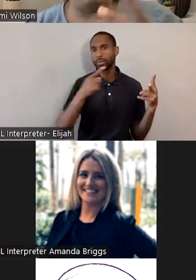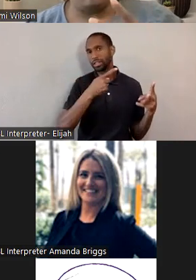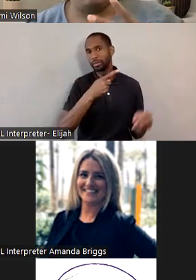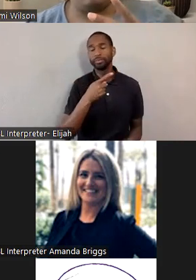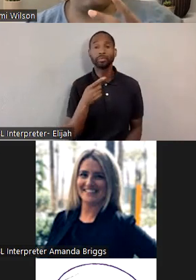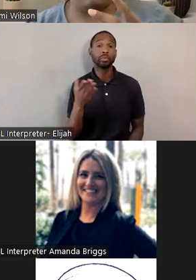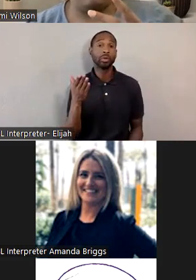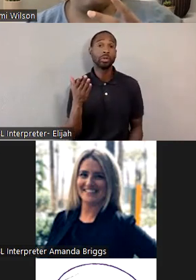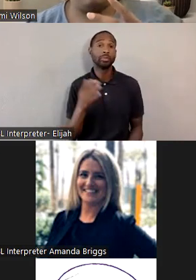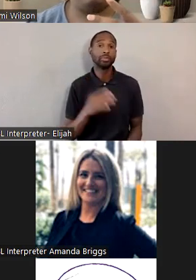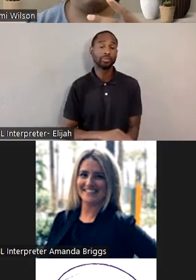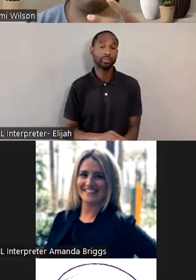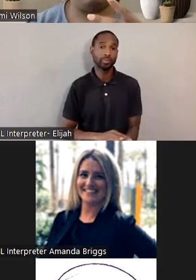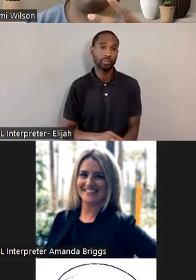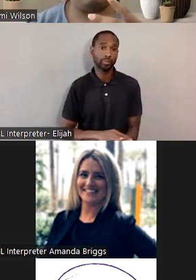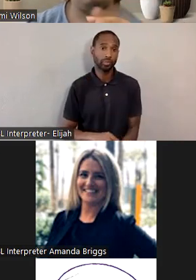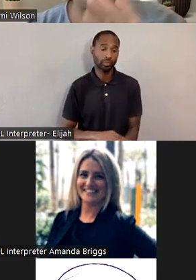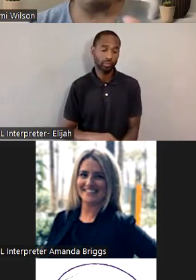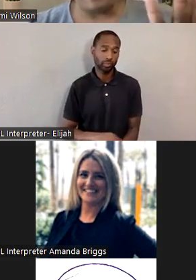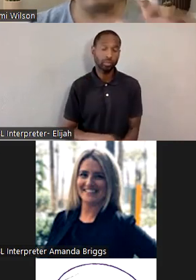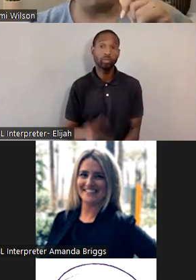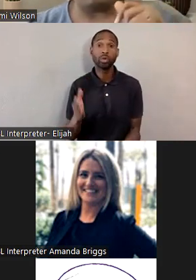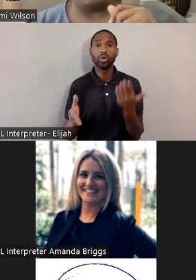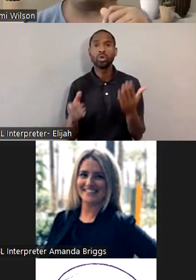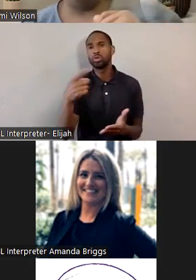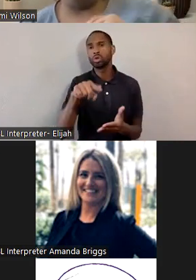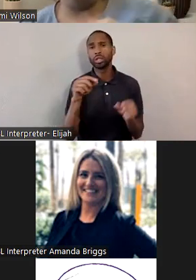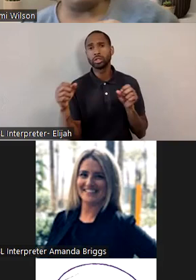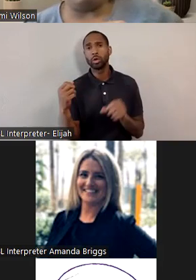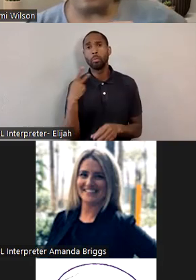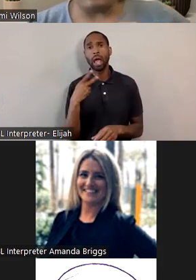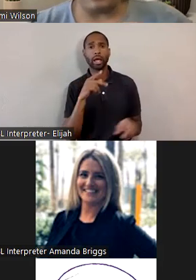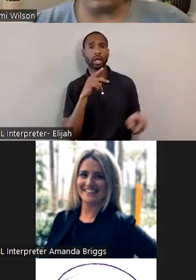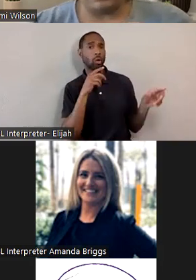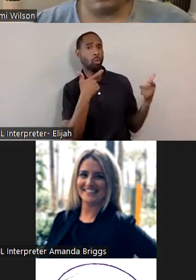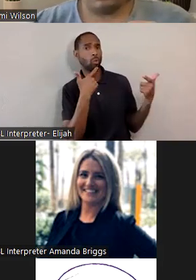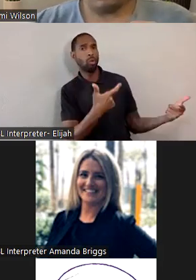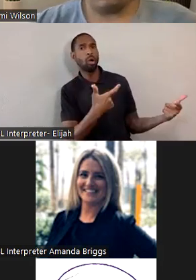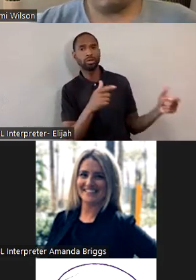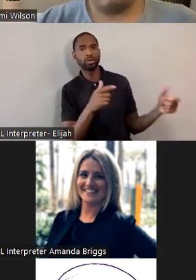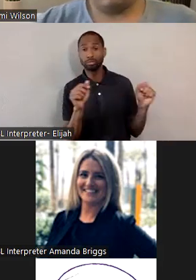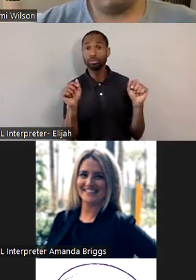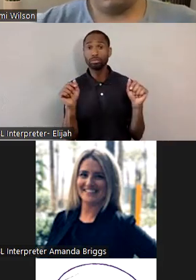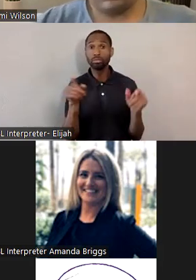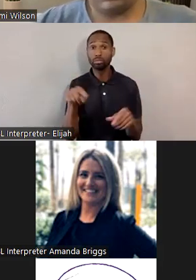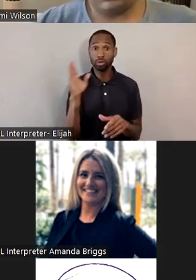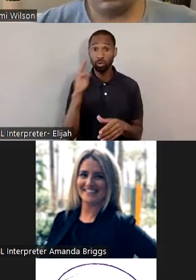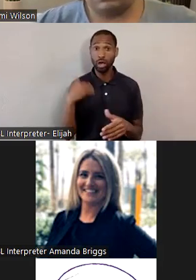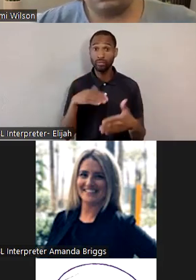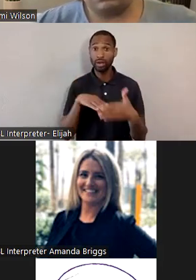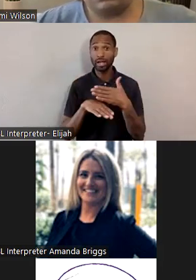be that you can go back and watch it. You will have access to these slides.